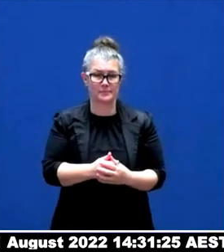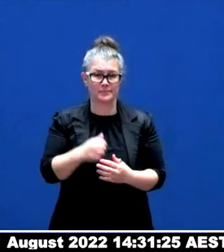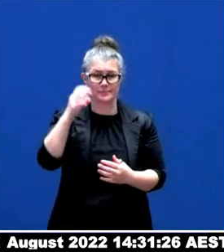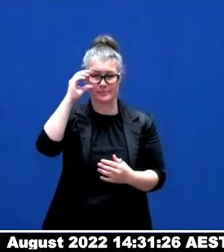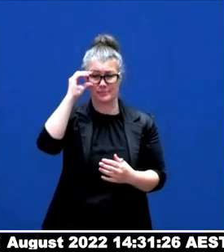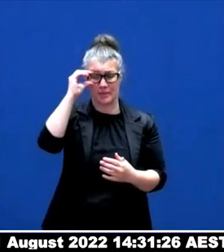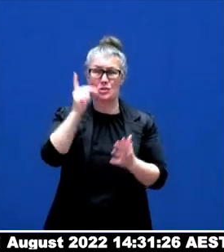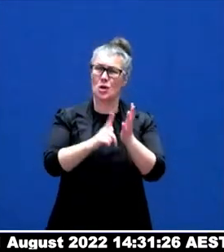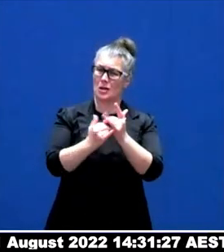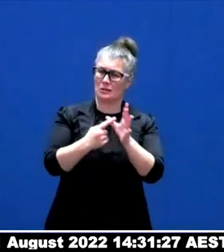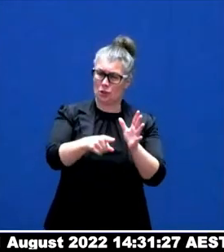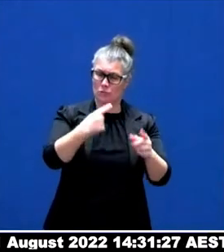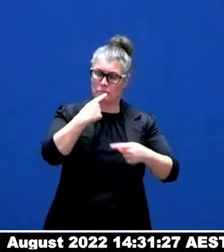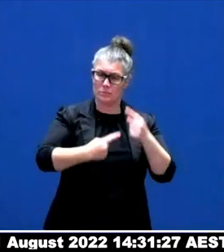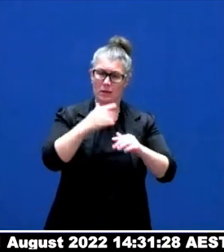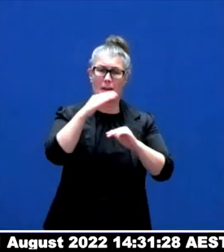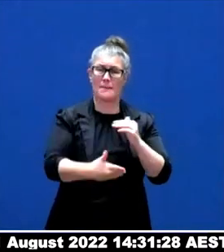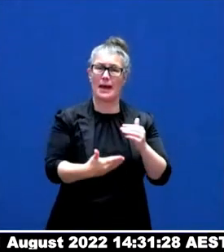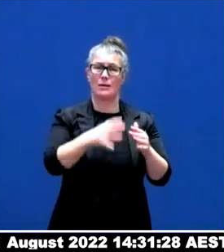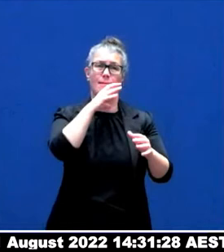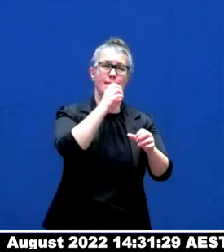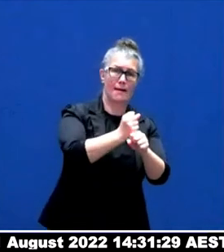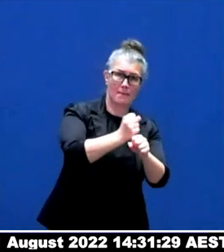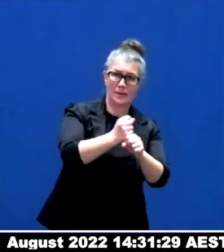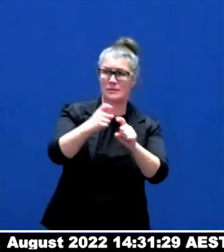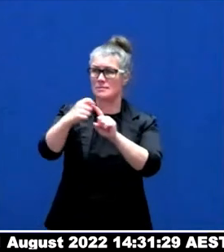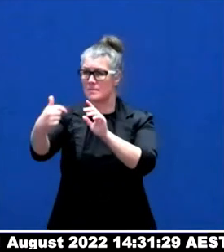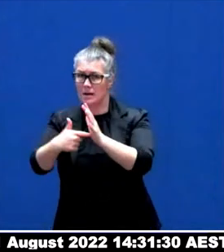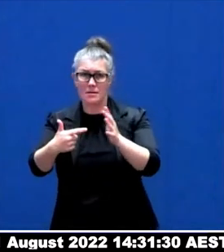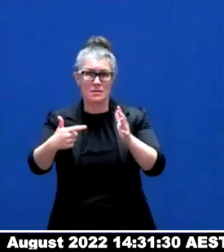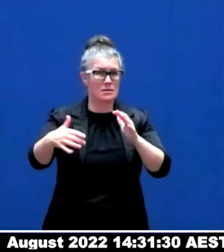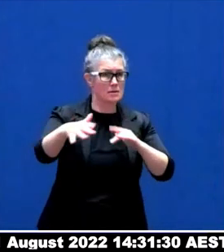the agency would work with the relevant state government and find the right solution